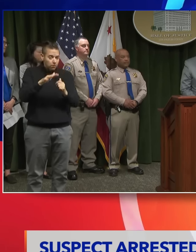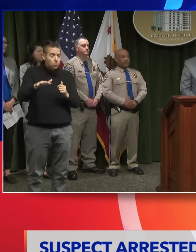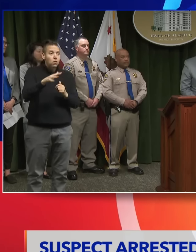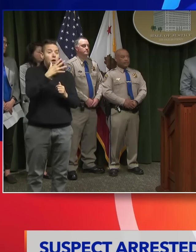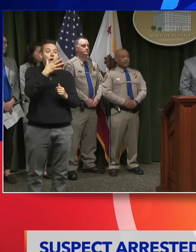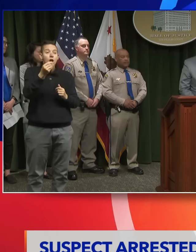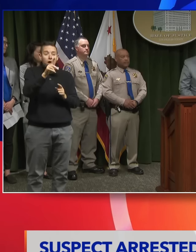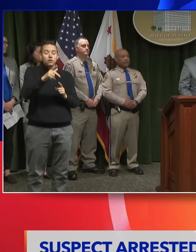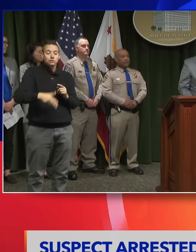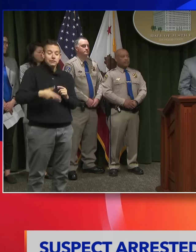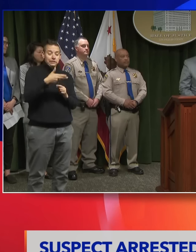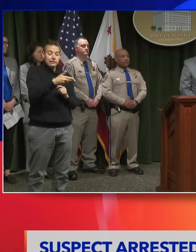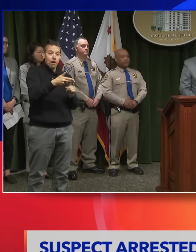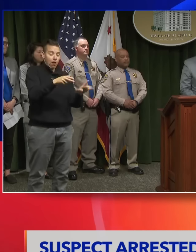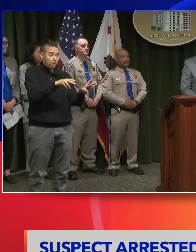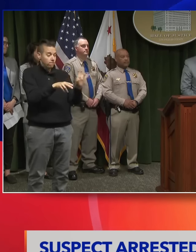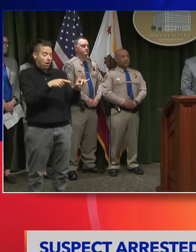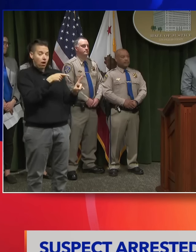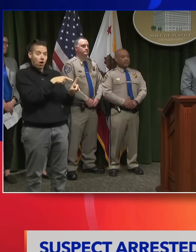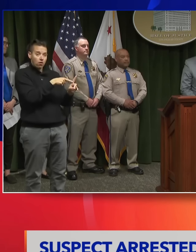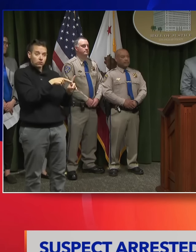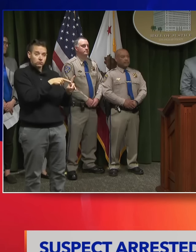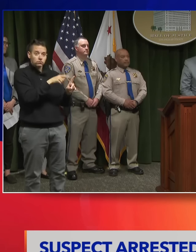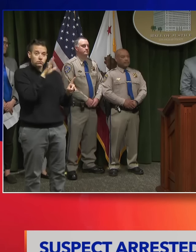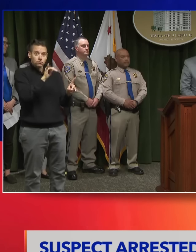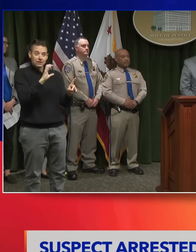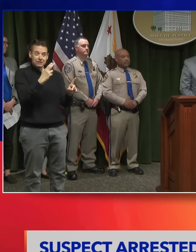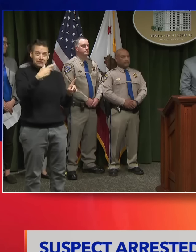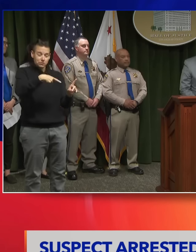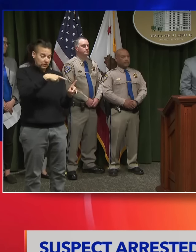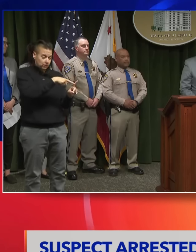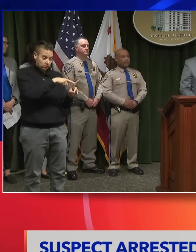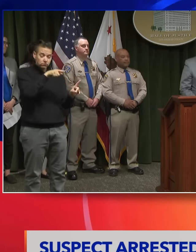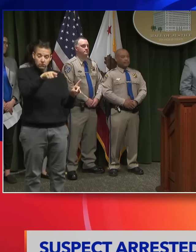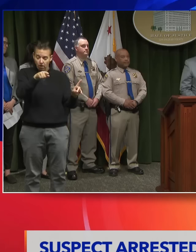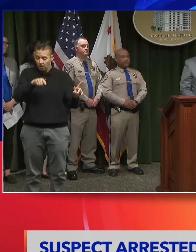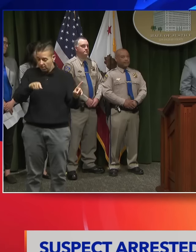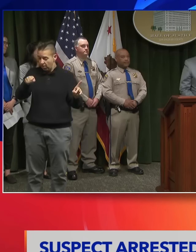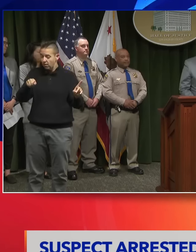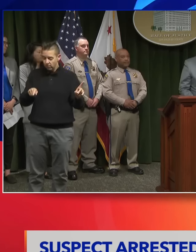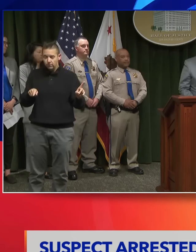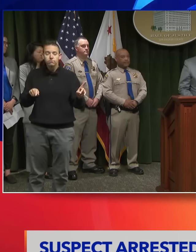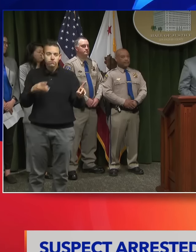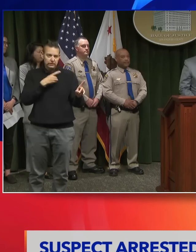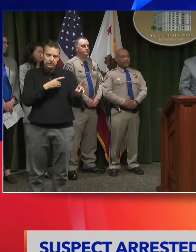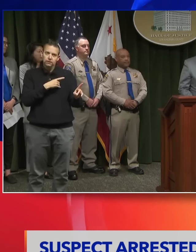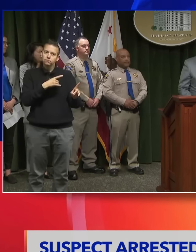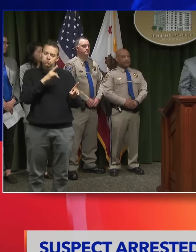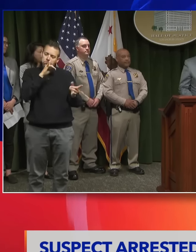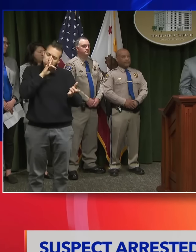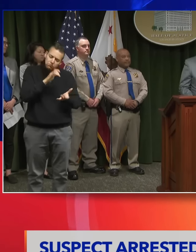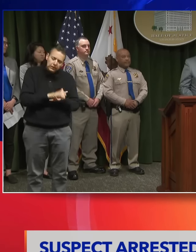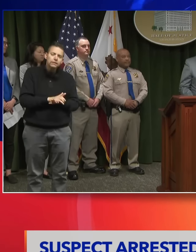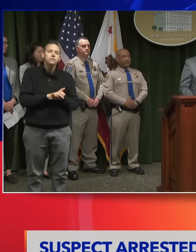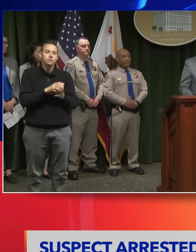COVINA WITNESS STATEMENTS DETECTIVES AND THE FIREARM RECOVERED BY THE CALIFORNIA